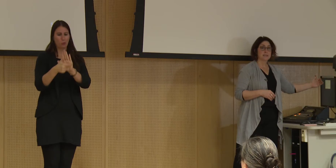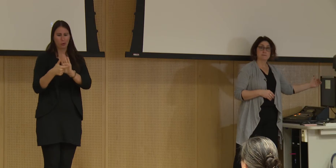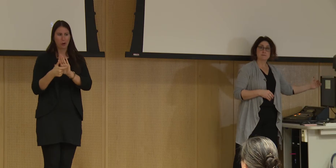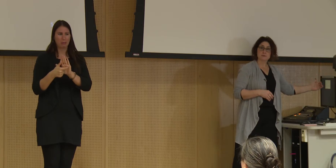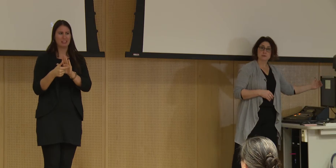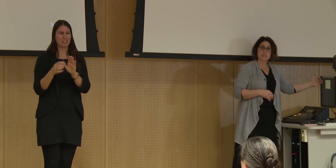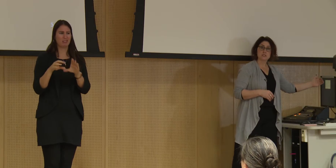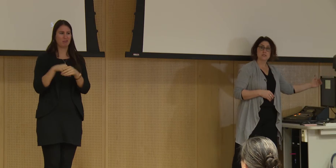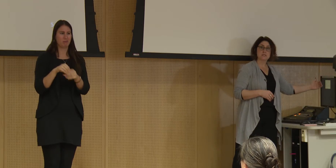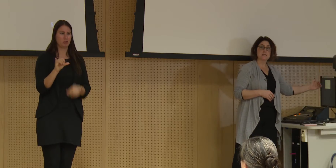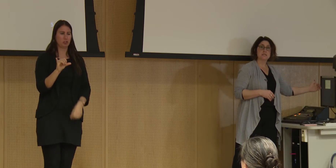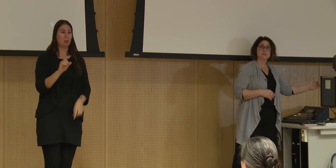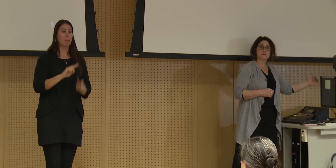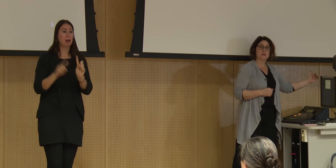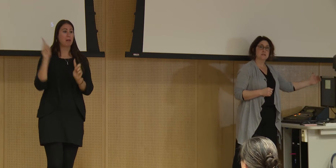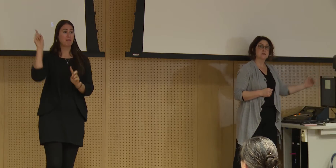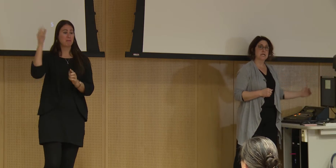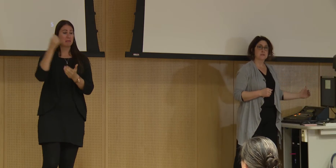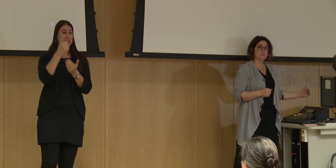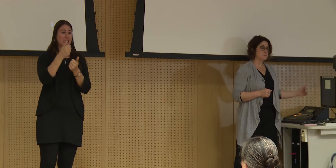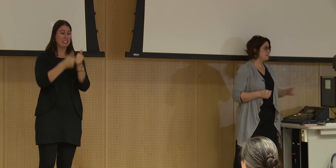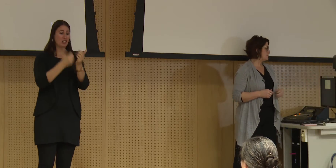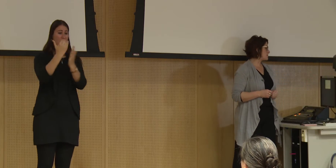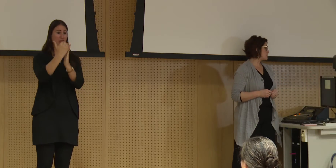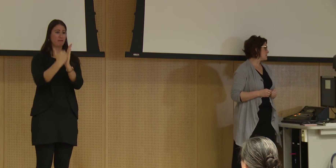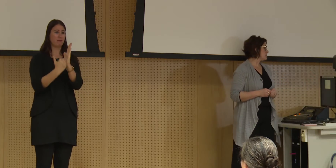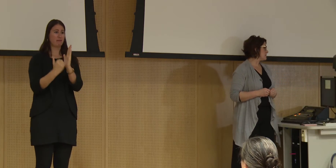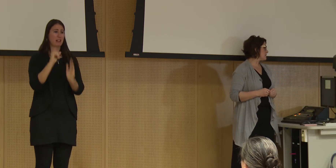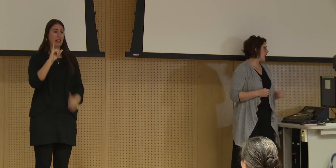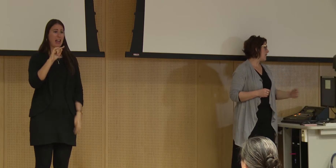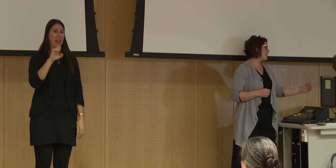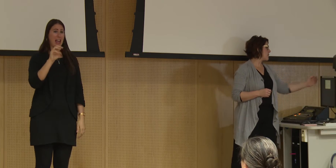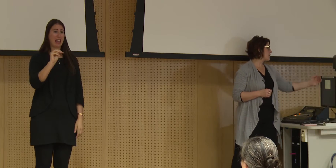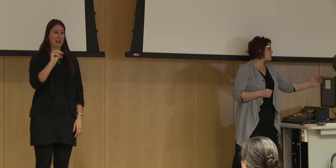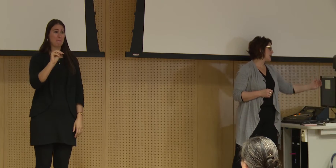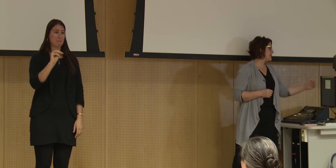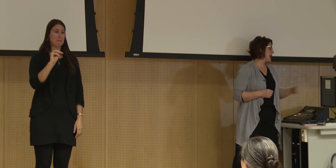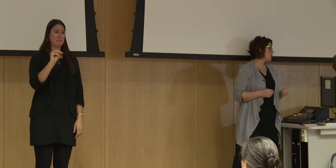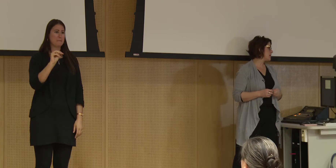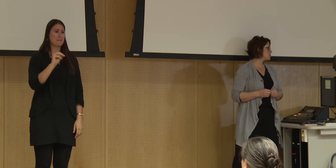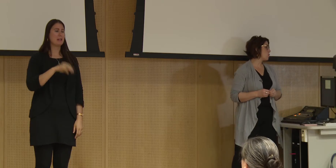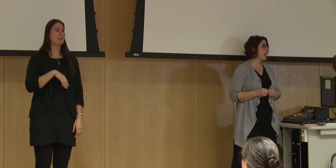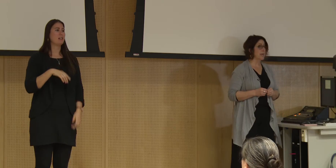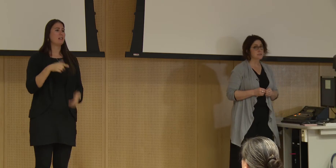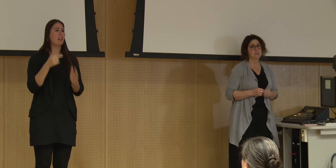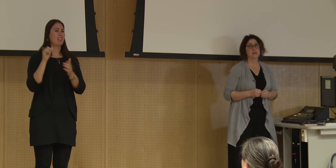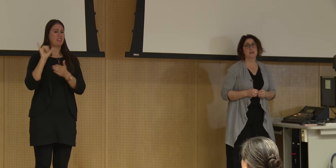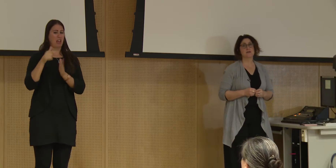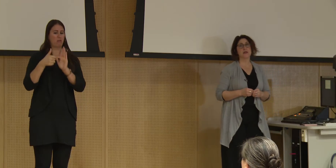so each of these things is an item. And they represent how much weight they contribute